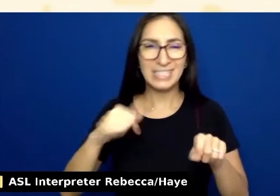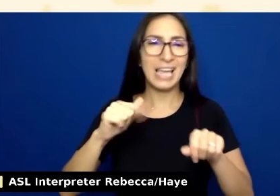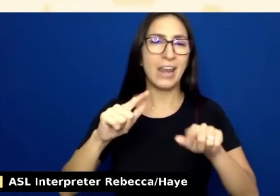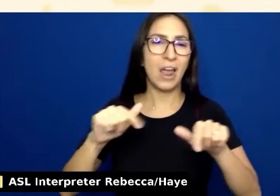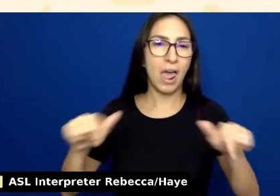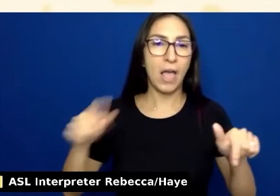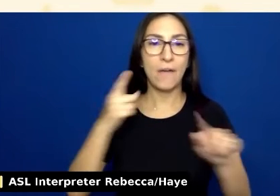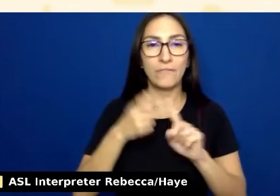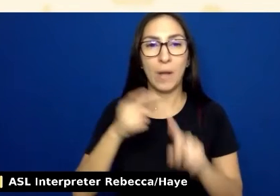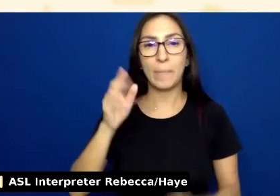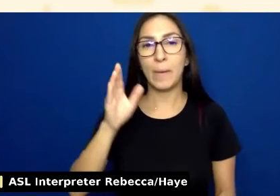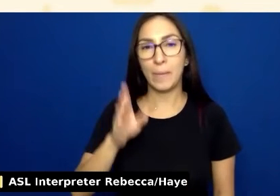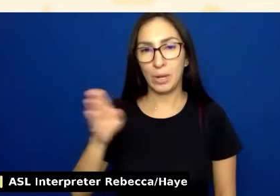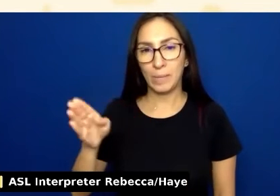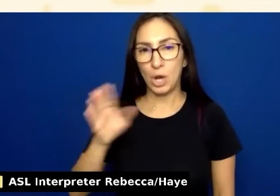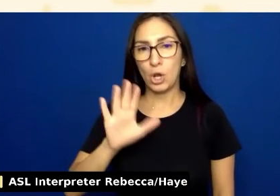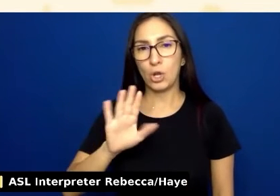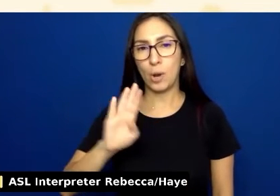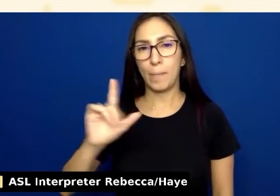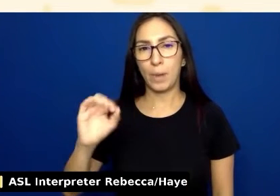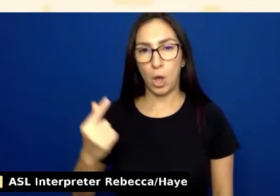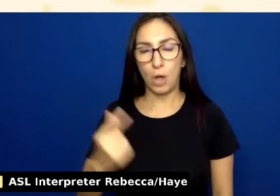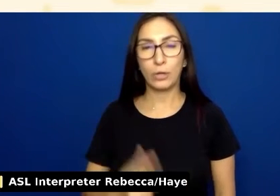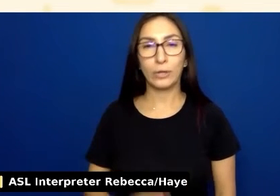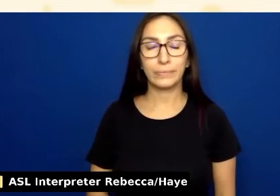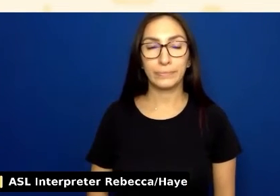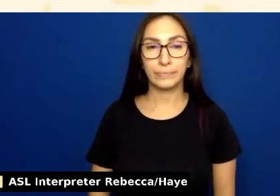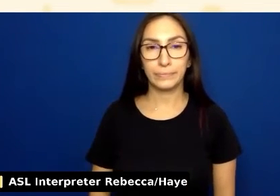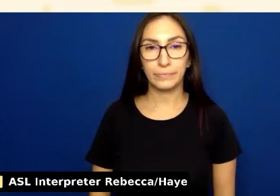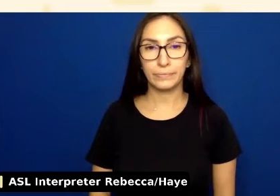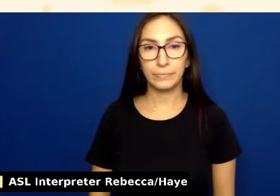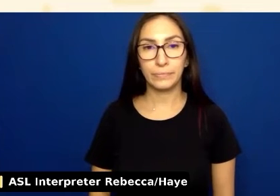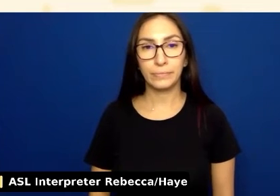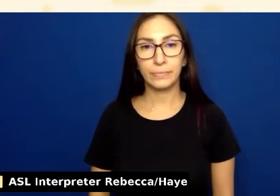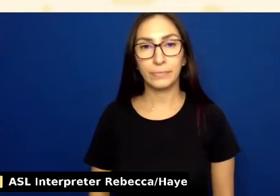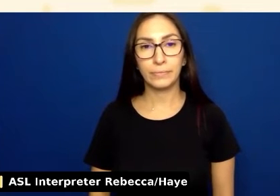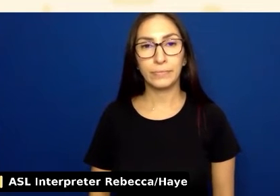Now All is the active tab and thus it has the focus